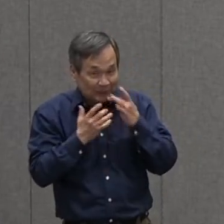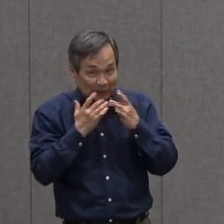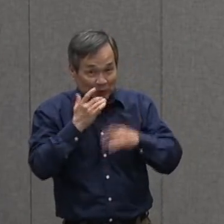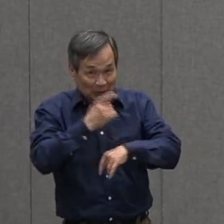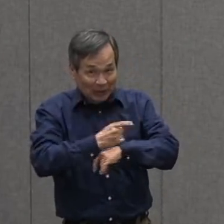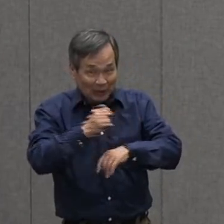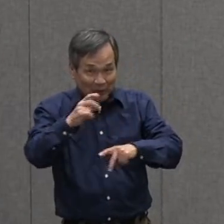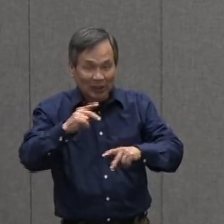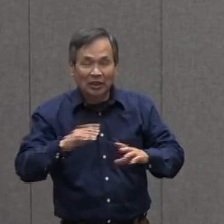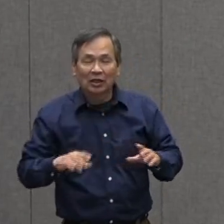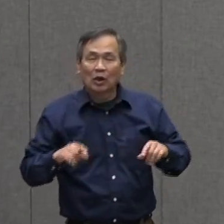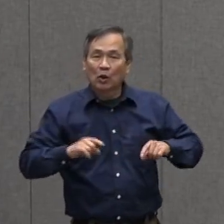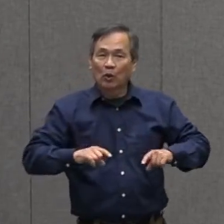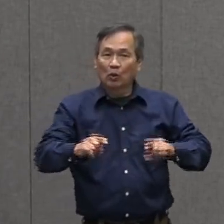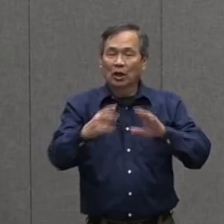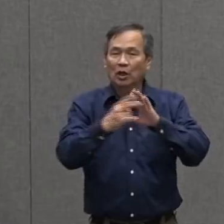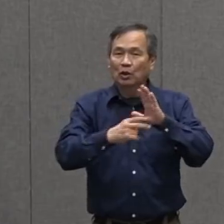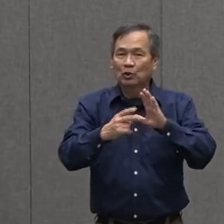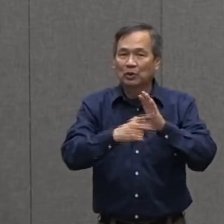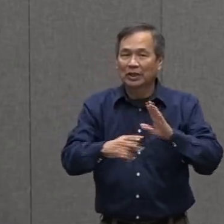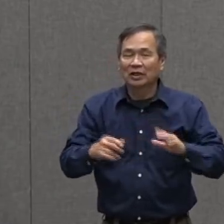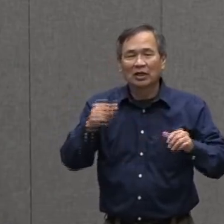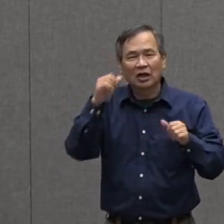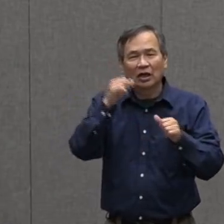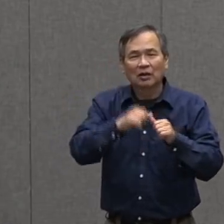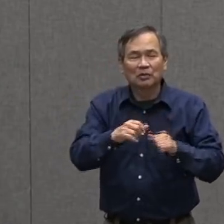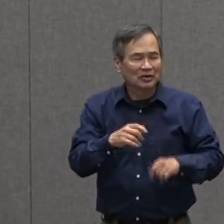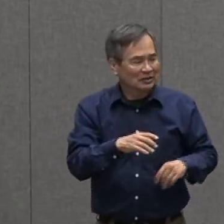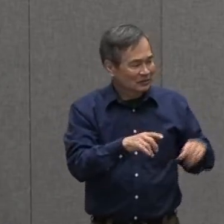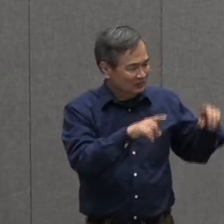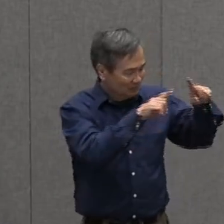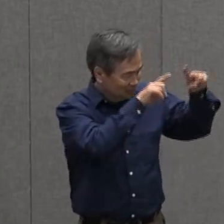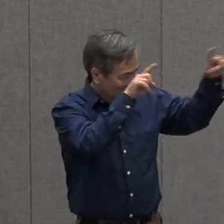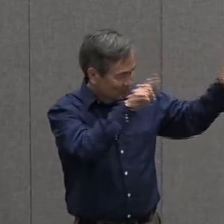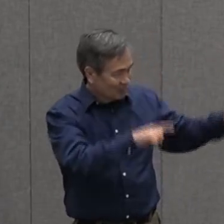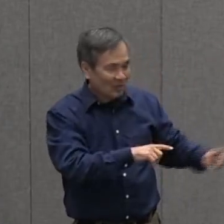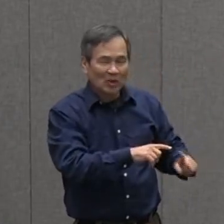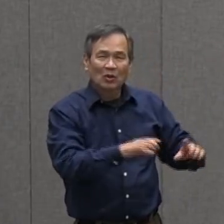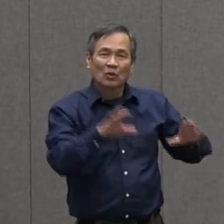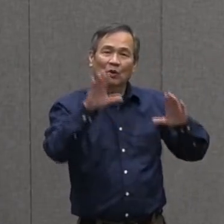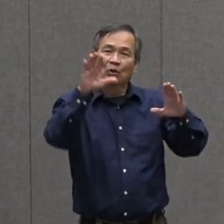Now before we read, I want to go back to our wonderful word of the day. What was this word?